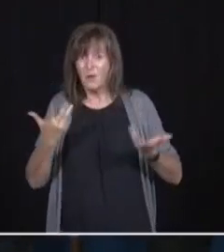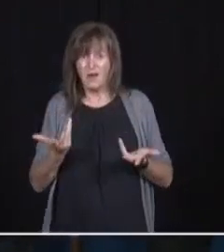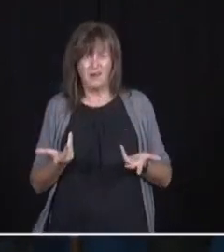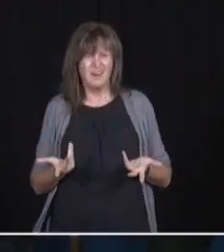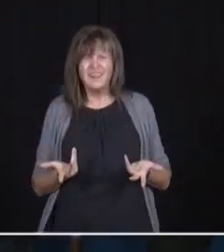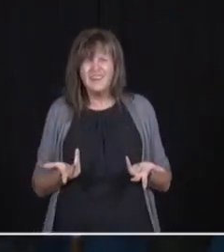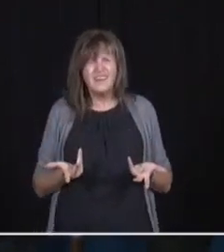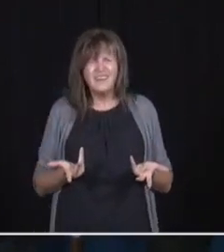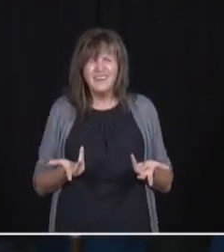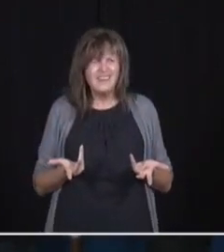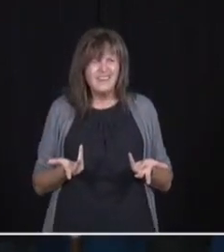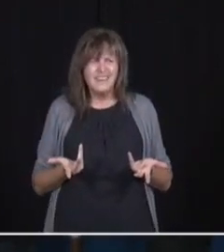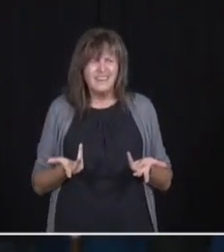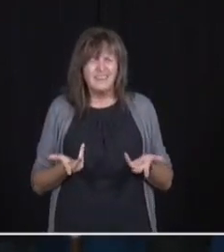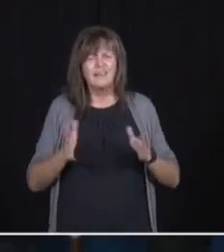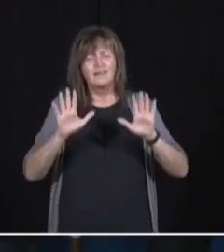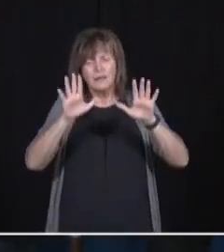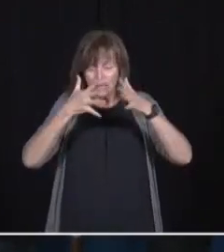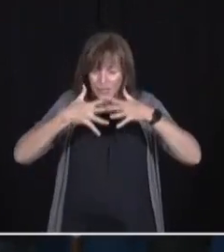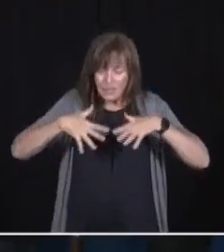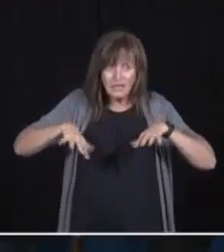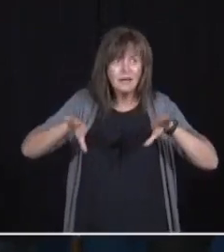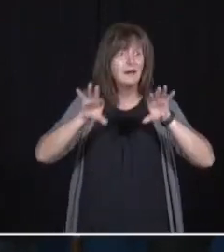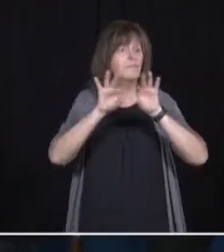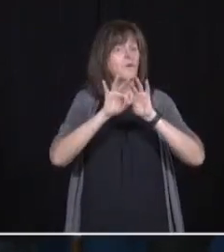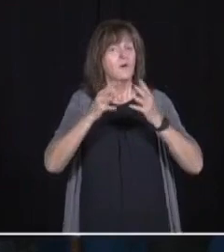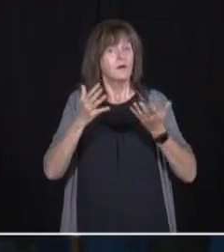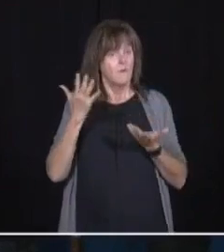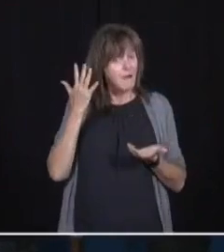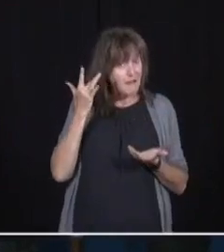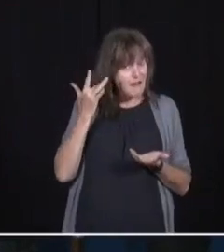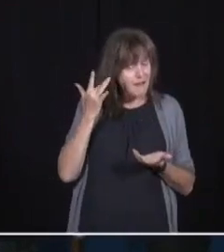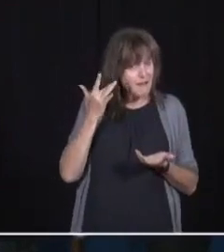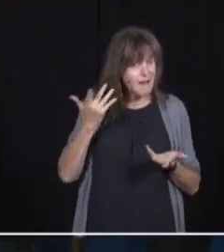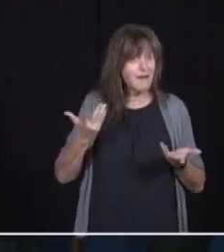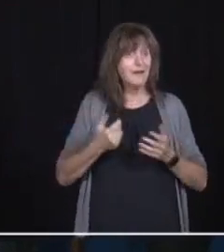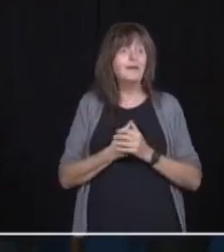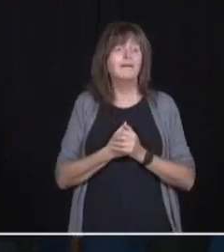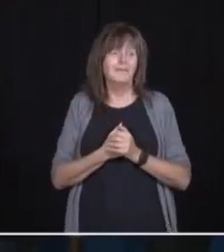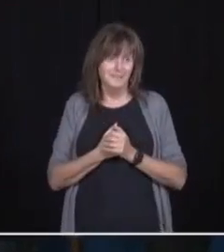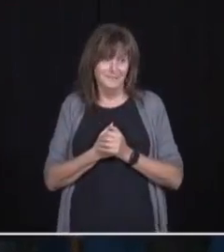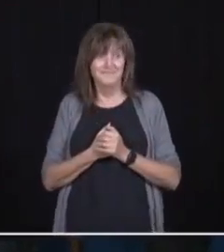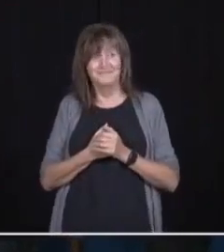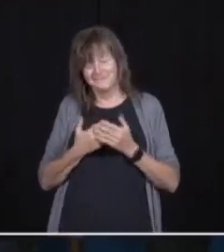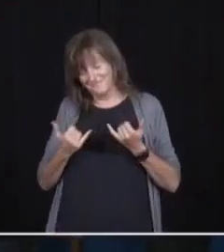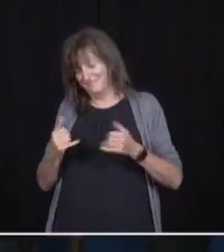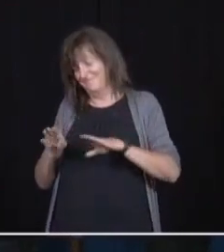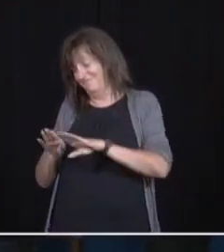Both Leander -- and individuals and businesses want to. But when something like this happens, it sets everything back.